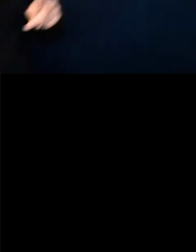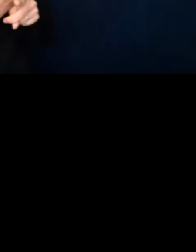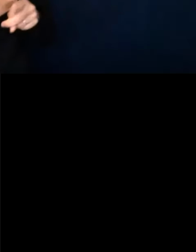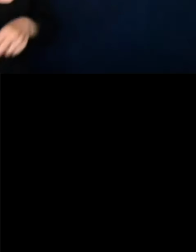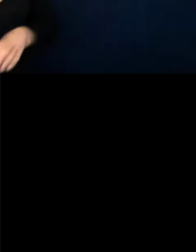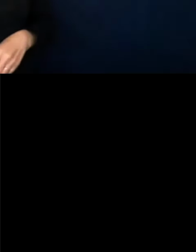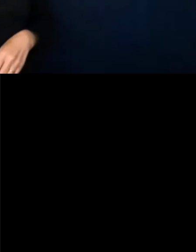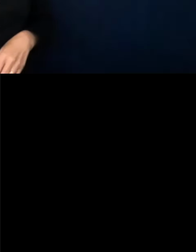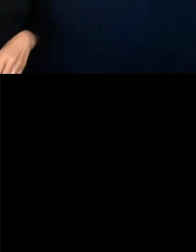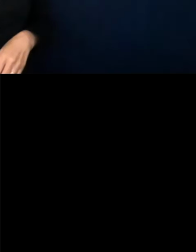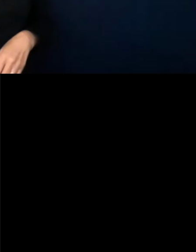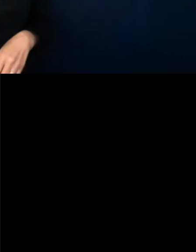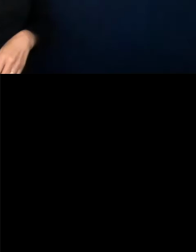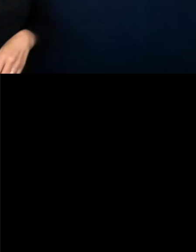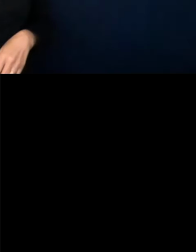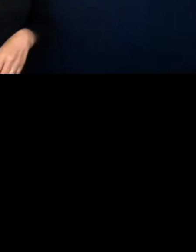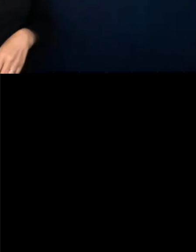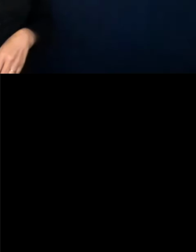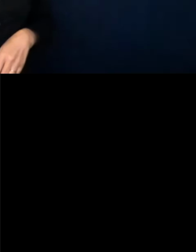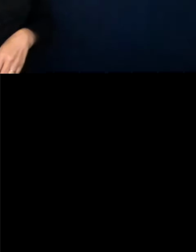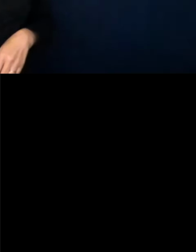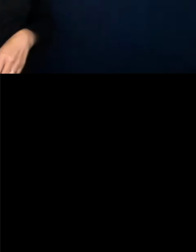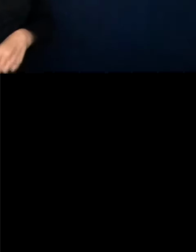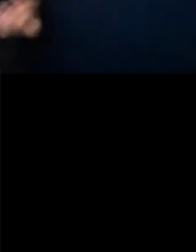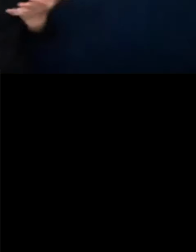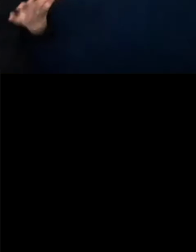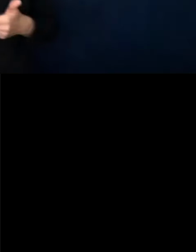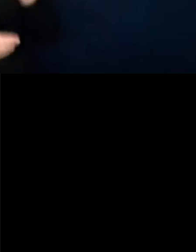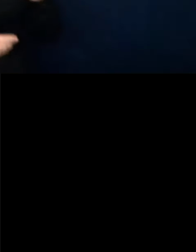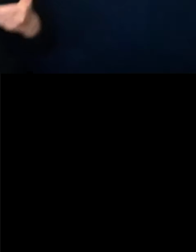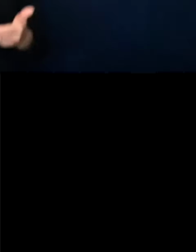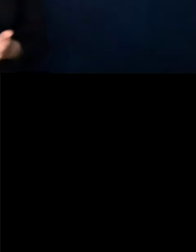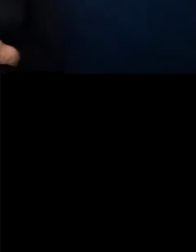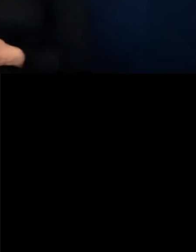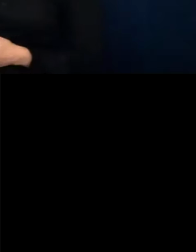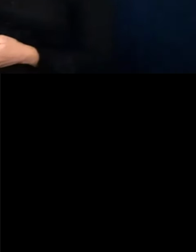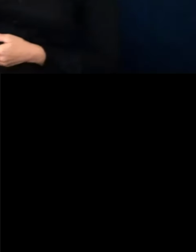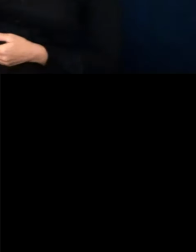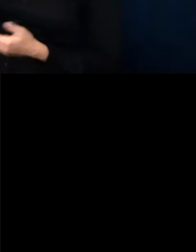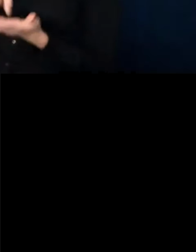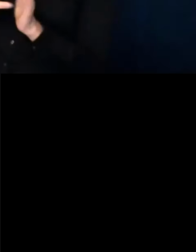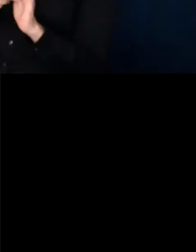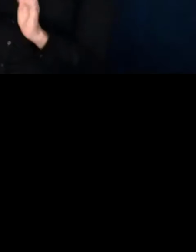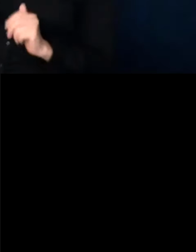Like what software are we using, or... [Attendee] Oh, is it through a software? So it's through...